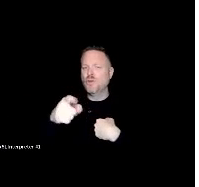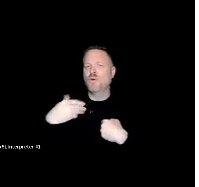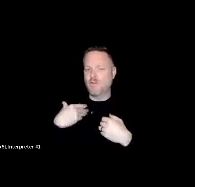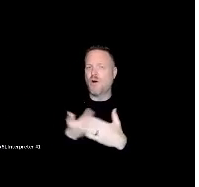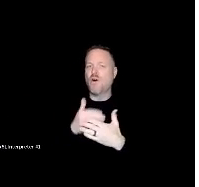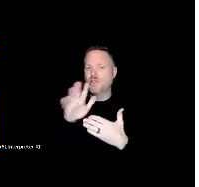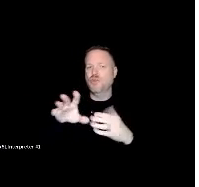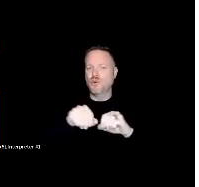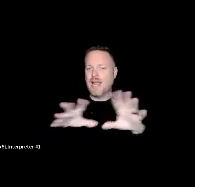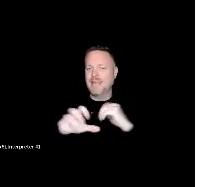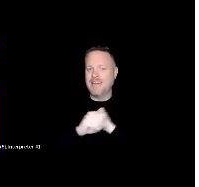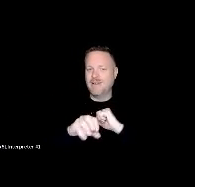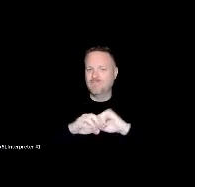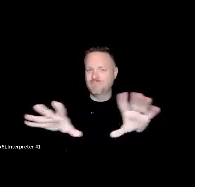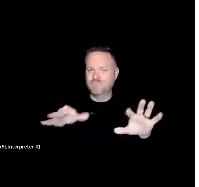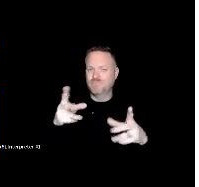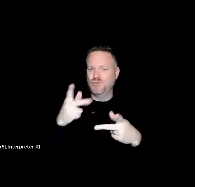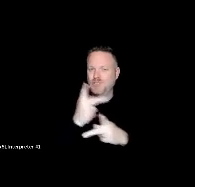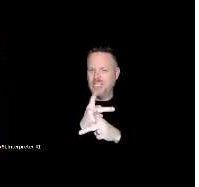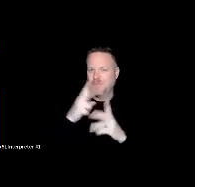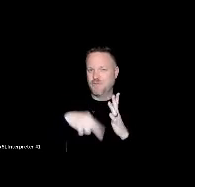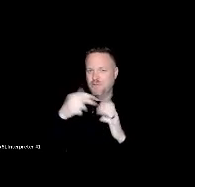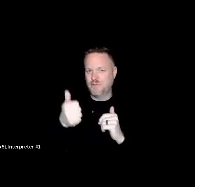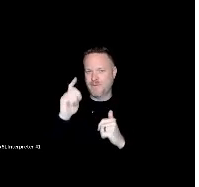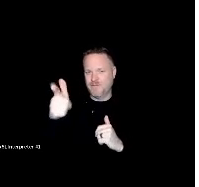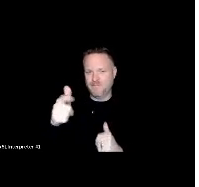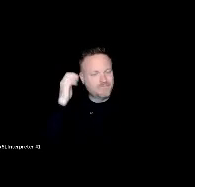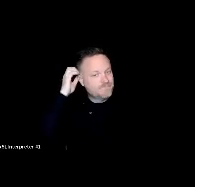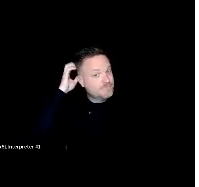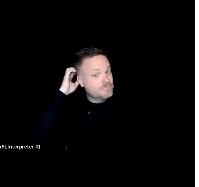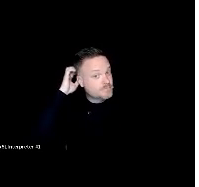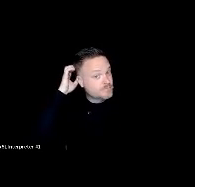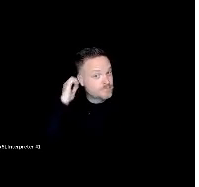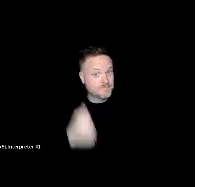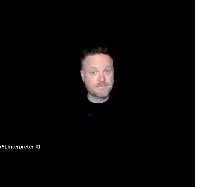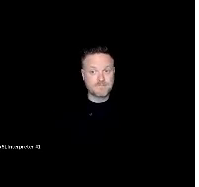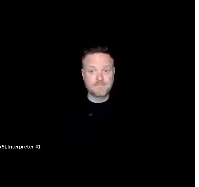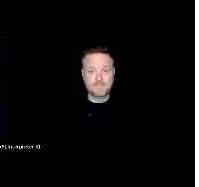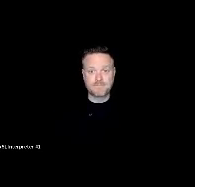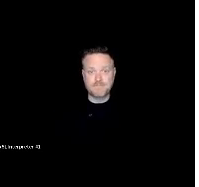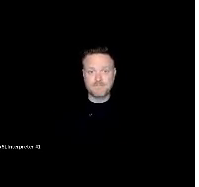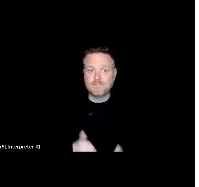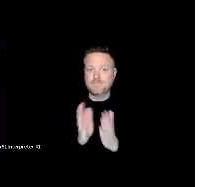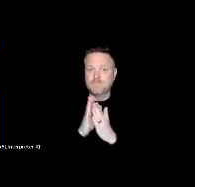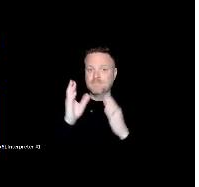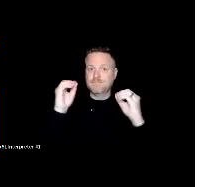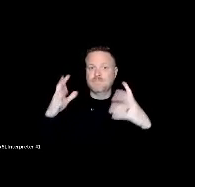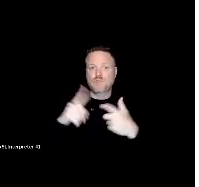and you can read them and they will make sense. Next slide. Ask the teacher to prerecord a lesson